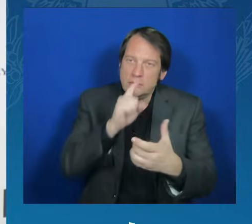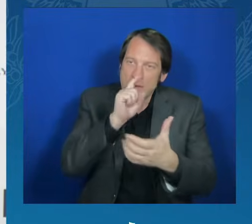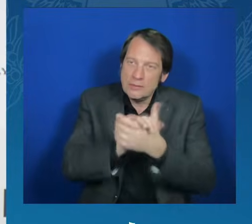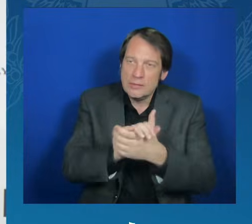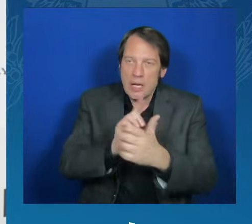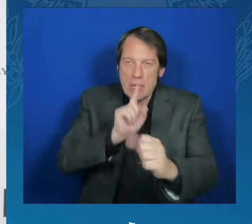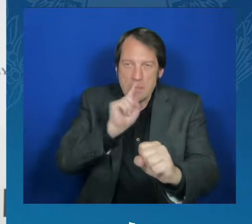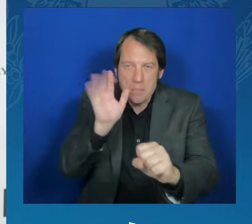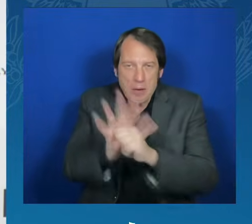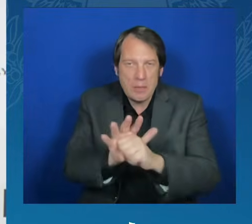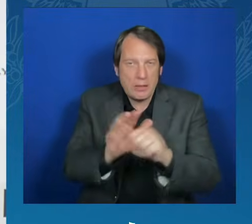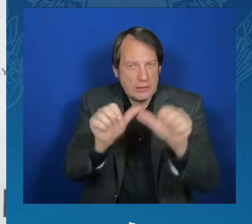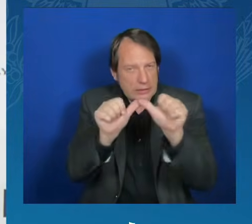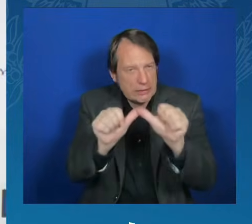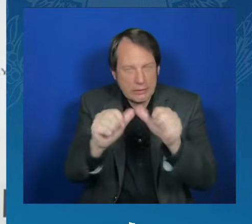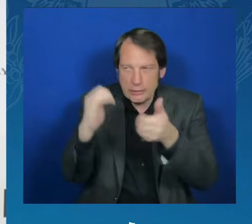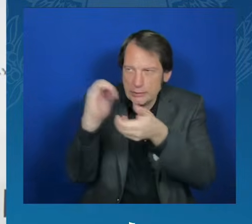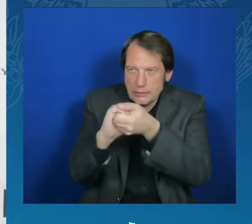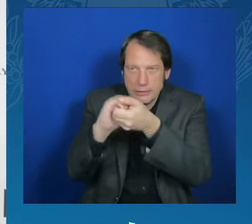and prosperous country in the world --